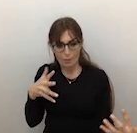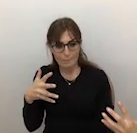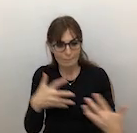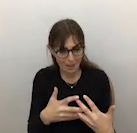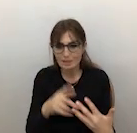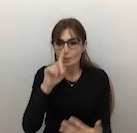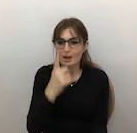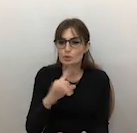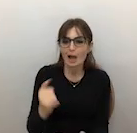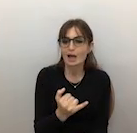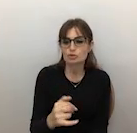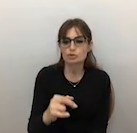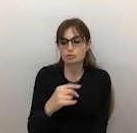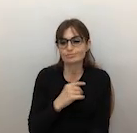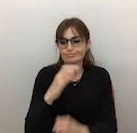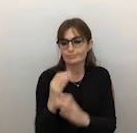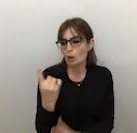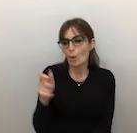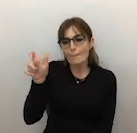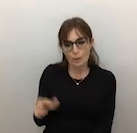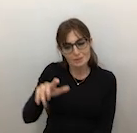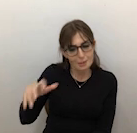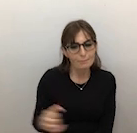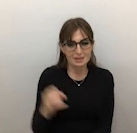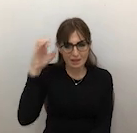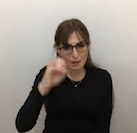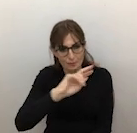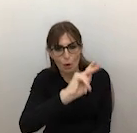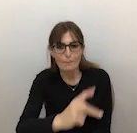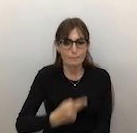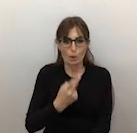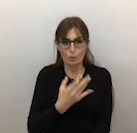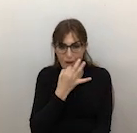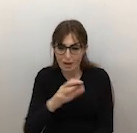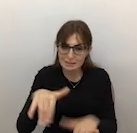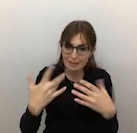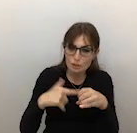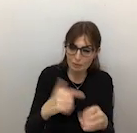but you cannot just rely on the opinion of the auditor. You must make whatever inquiries are necessary